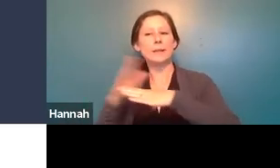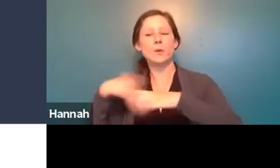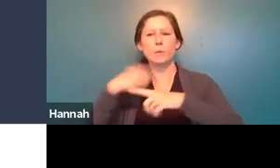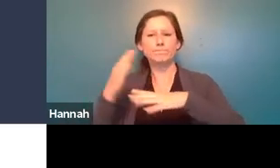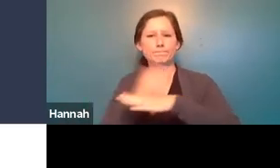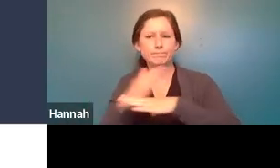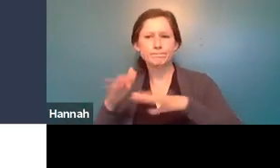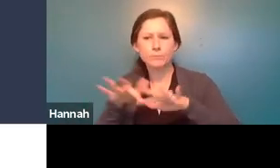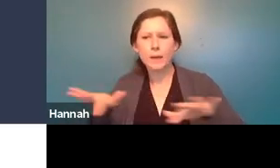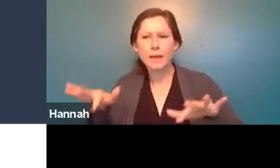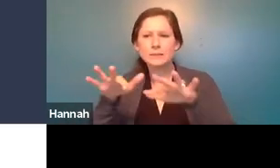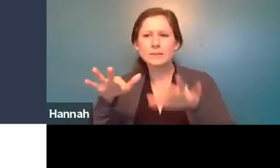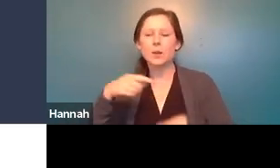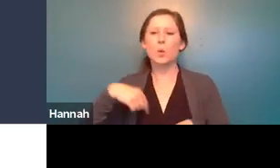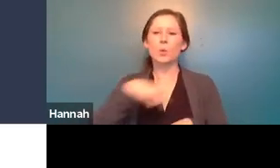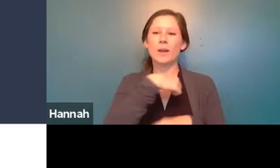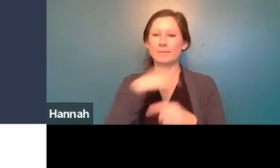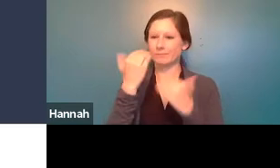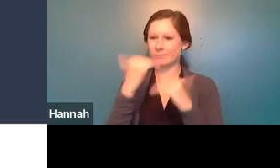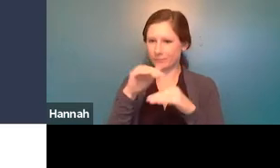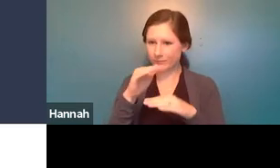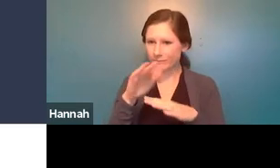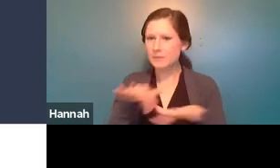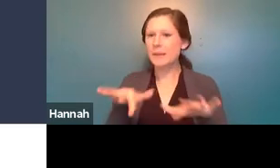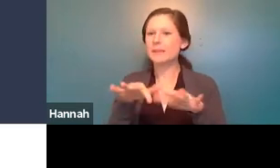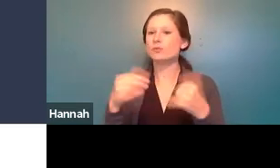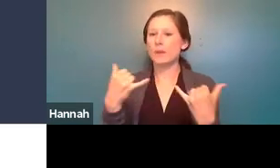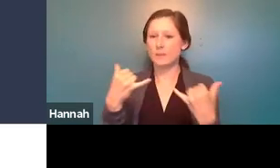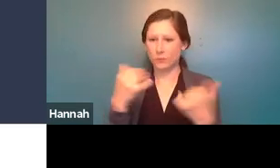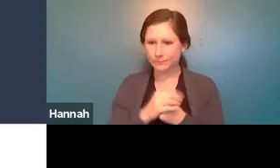liminal space right now and appreciating this moment for